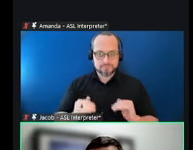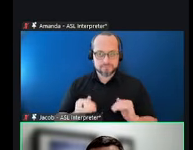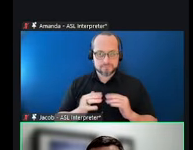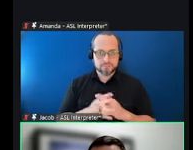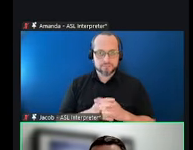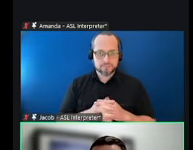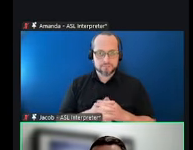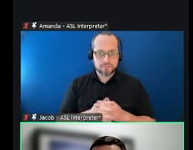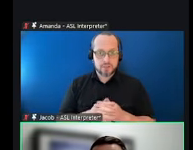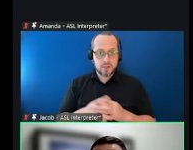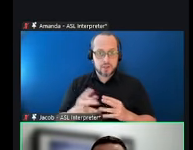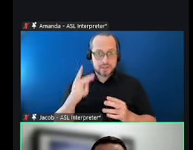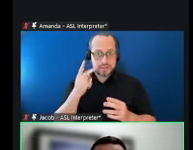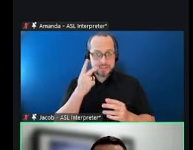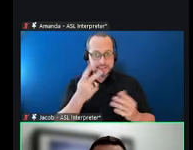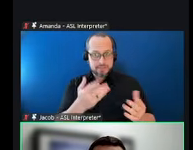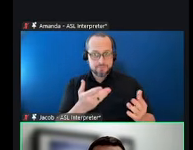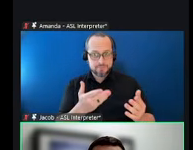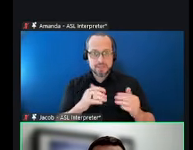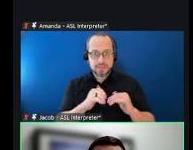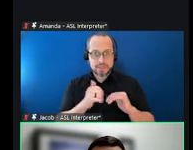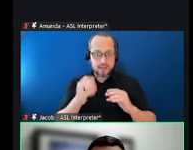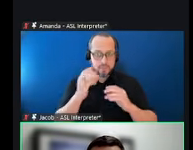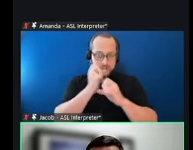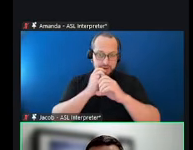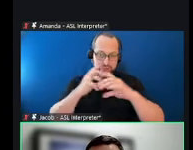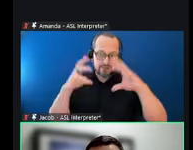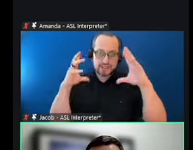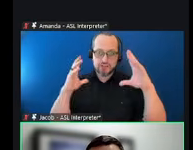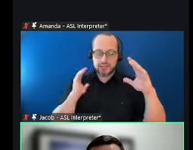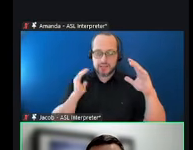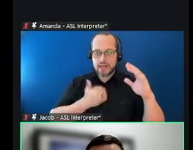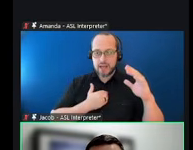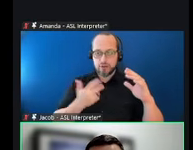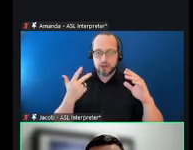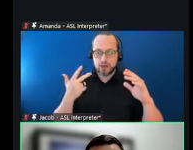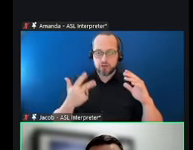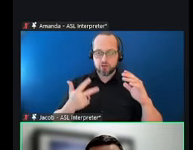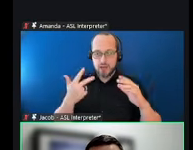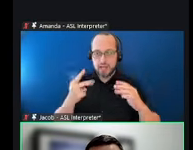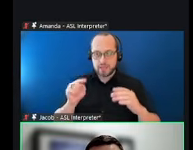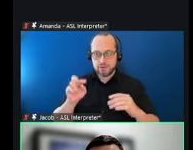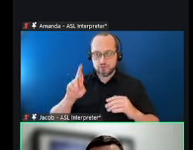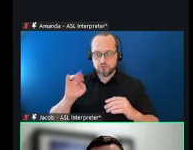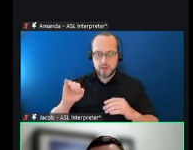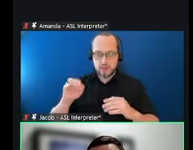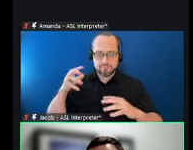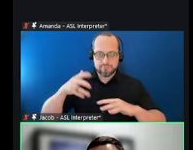As you see here, this is how we envision our trior partnership to work. Each of us